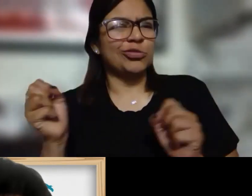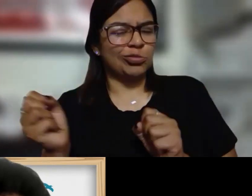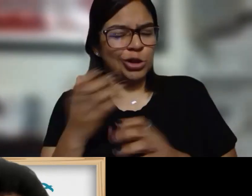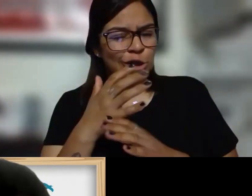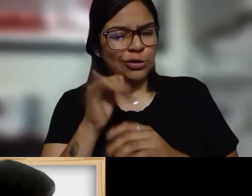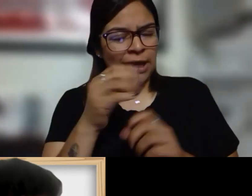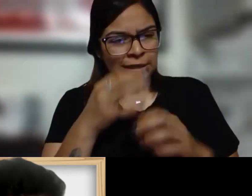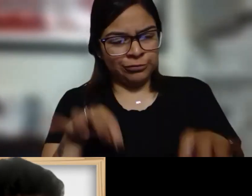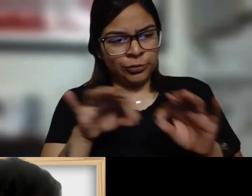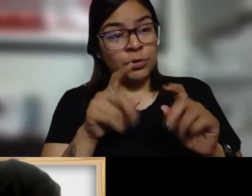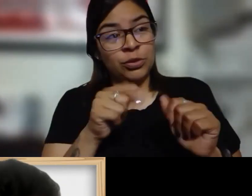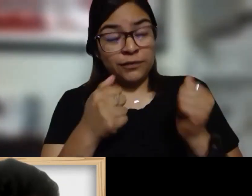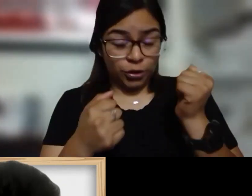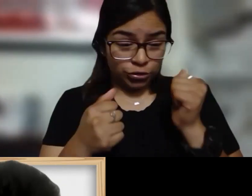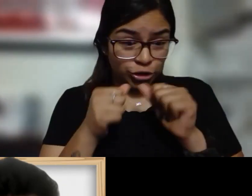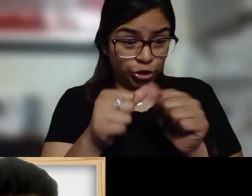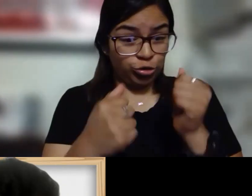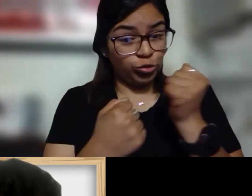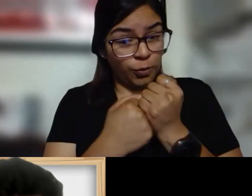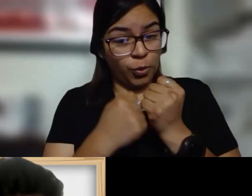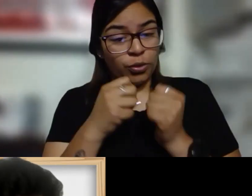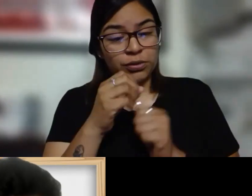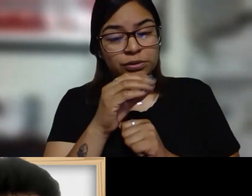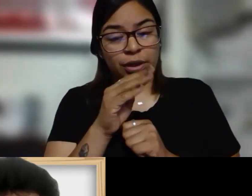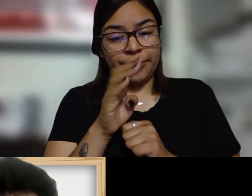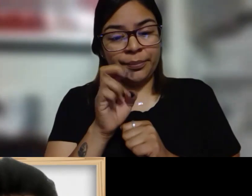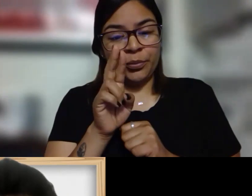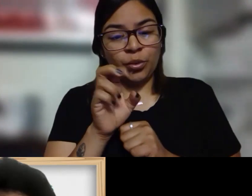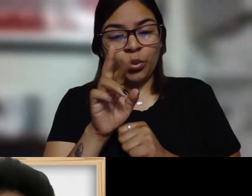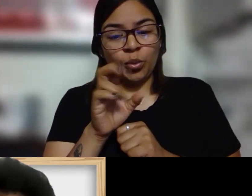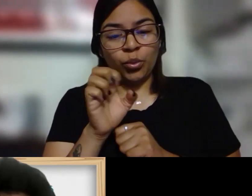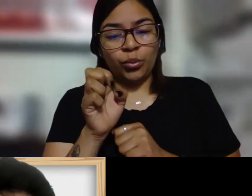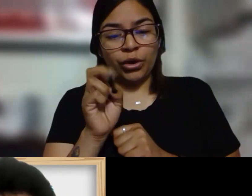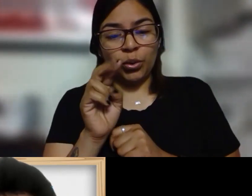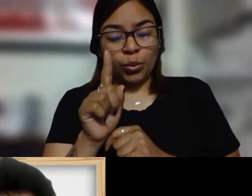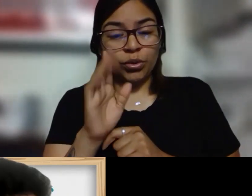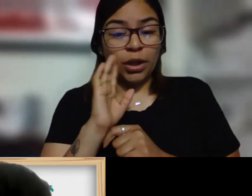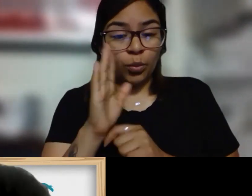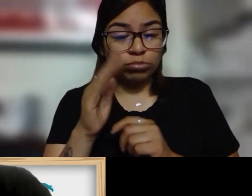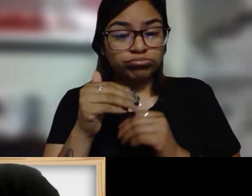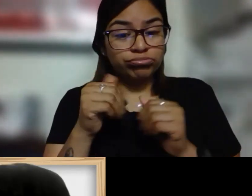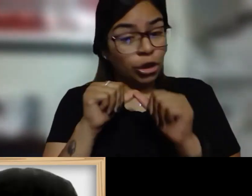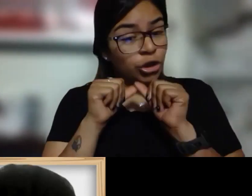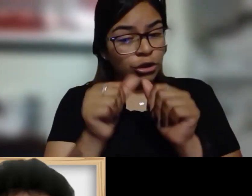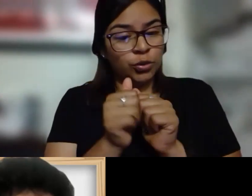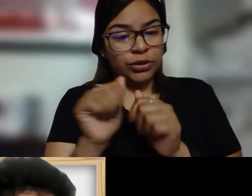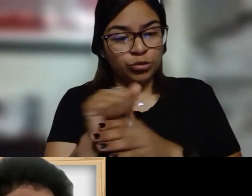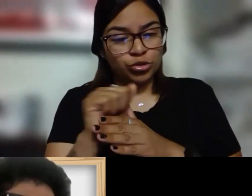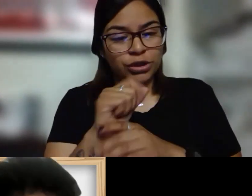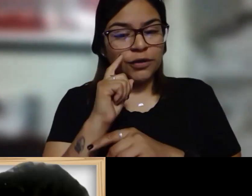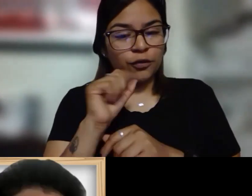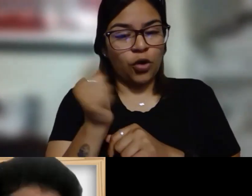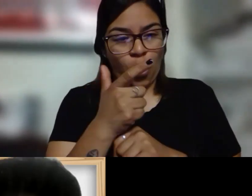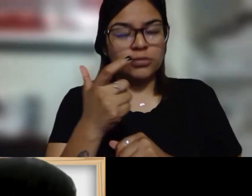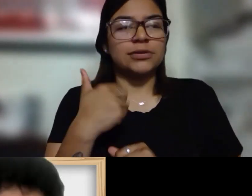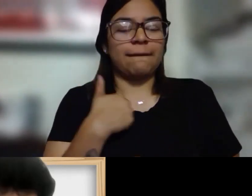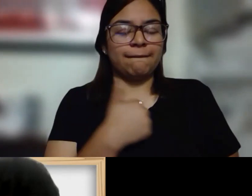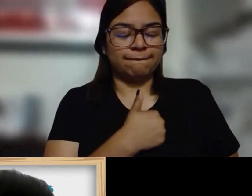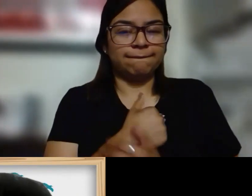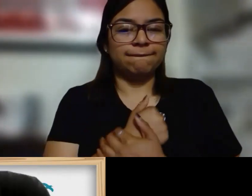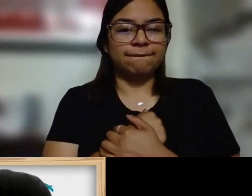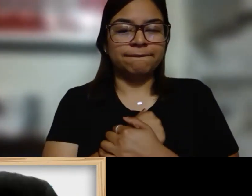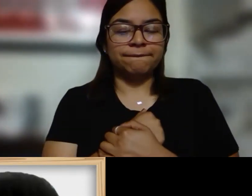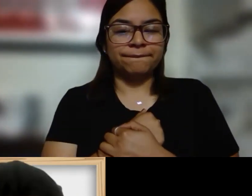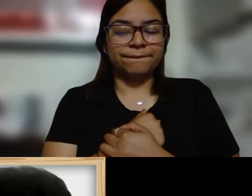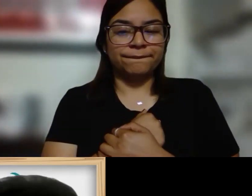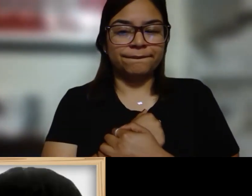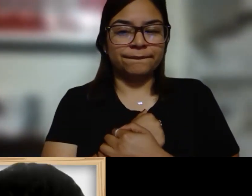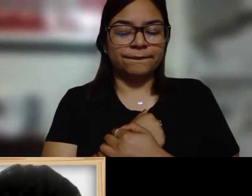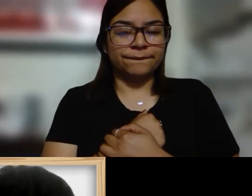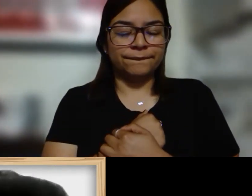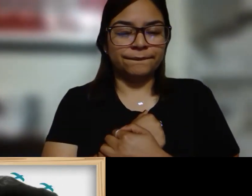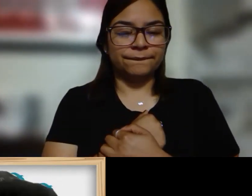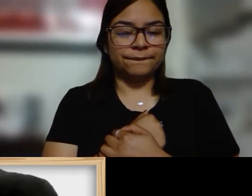the bureau in planning for trainings that the bureau will make available to adrc